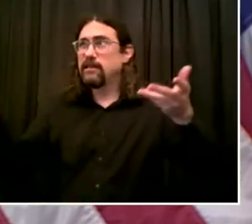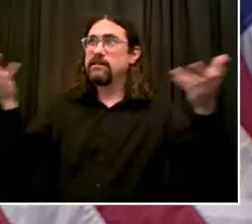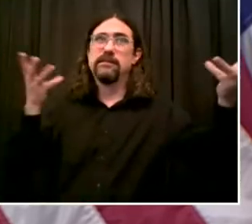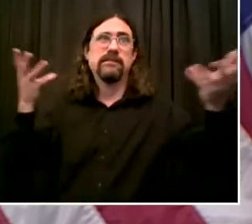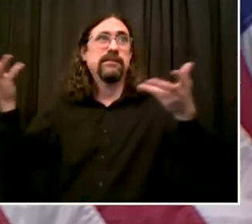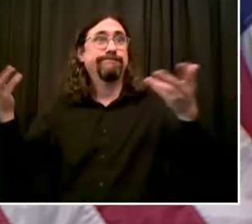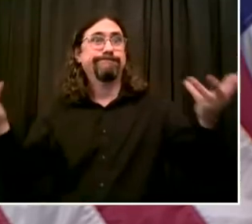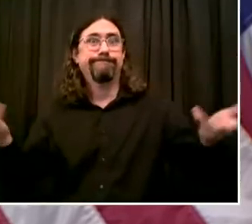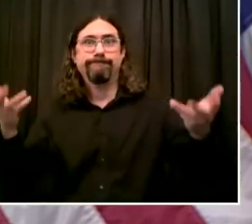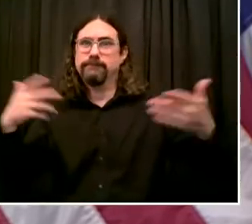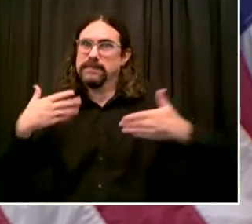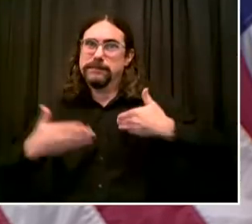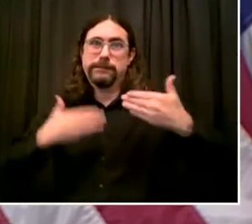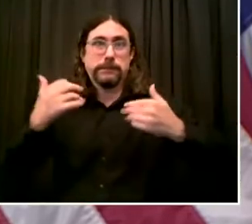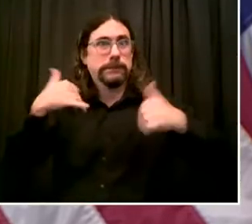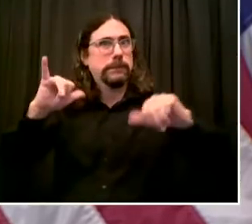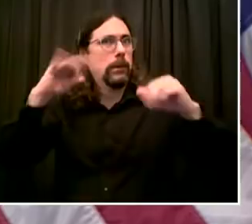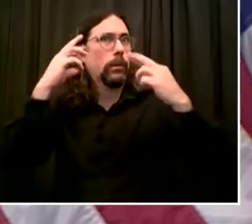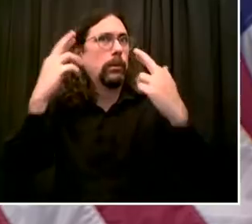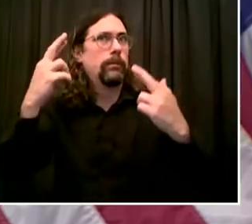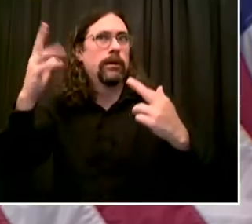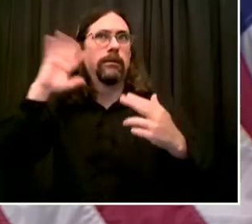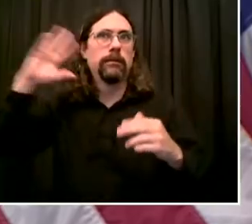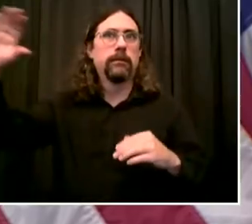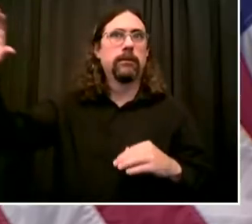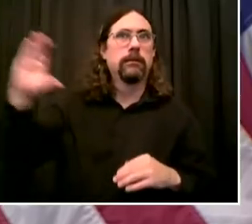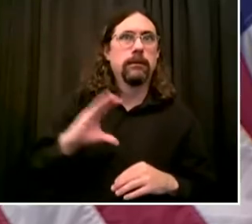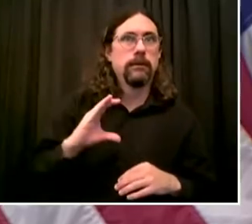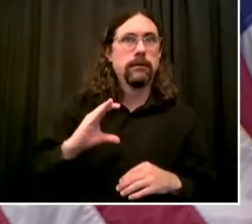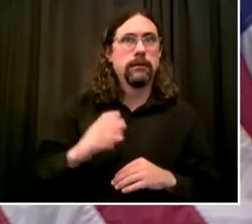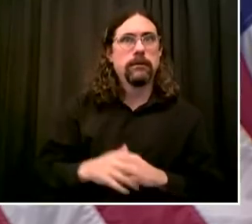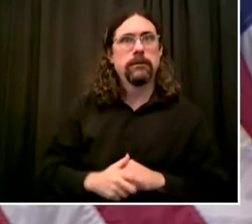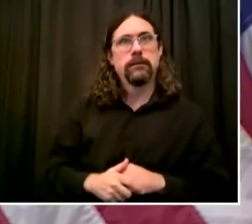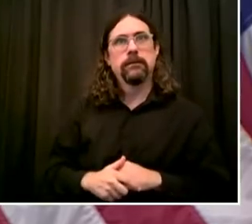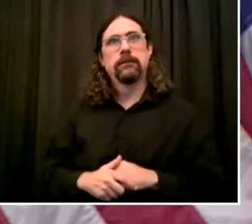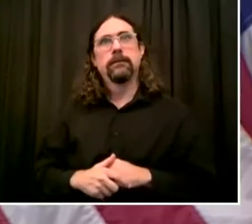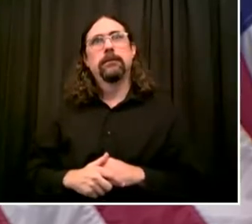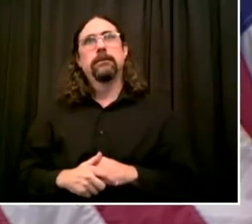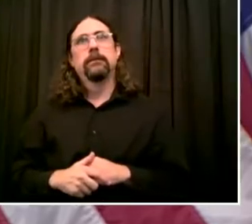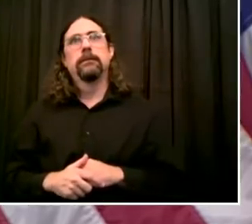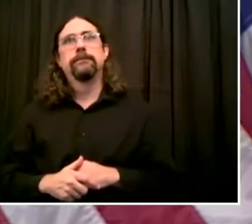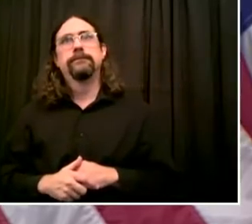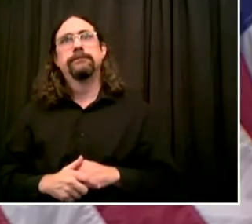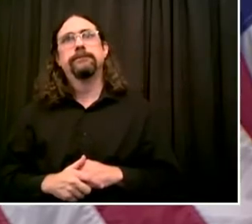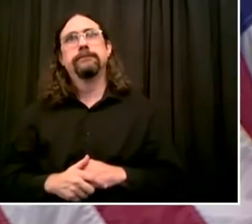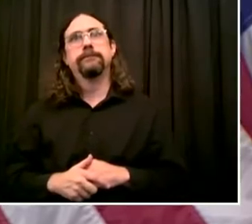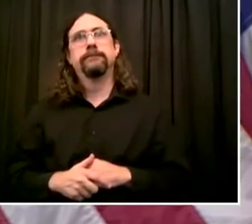CITY COUNCIL AND AS WE SPEAK IS WE WILL HAVE TO PUT INTO OUR